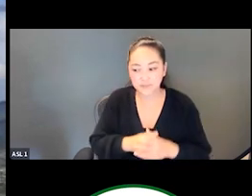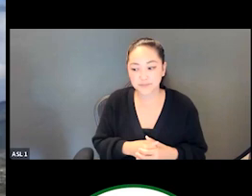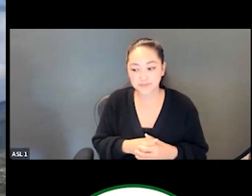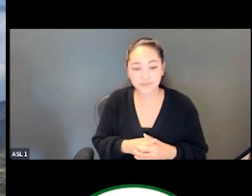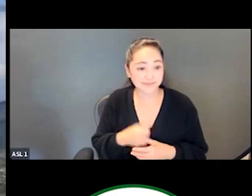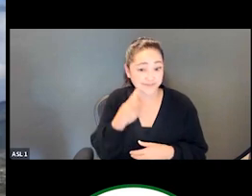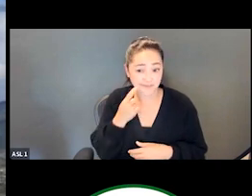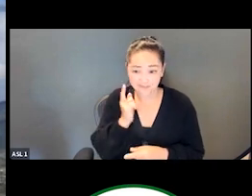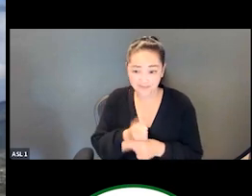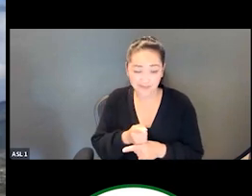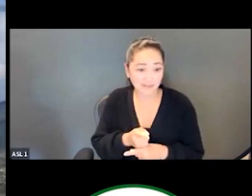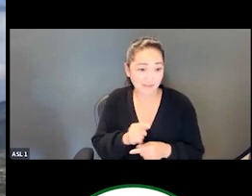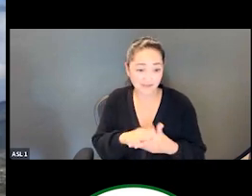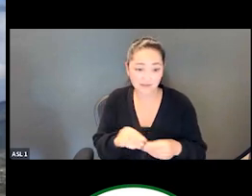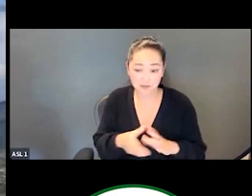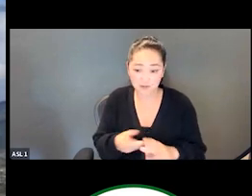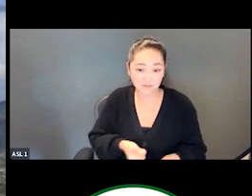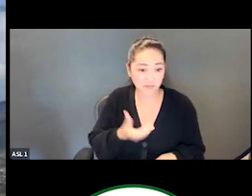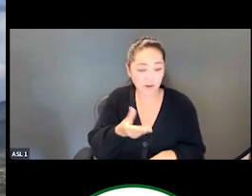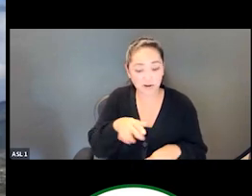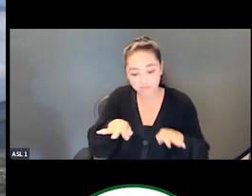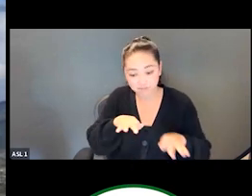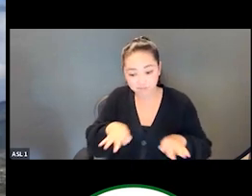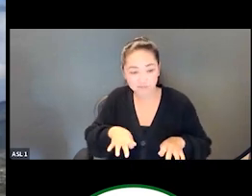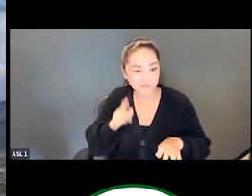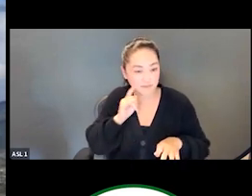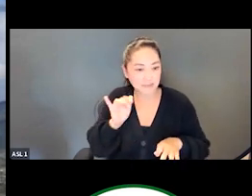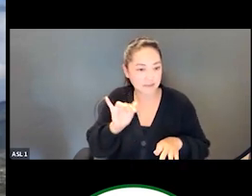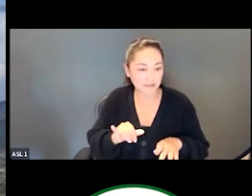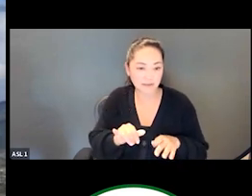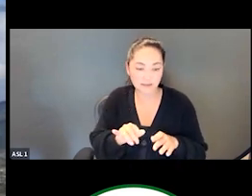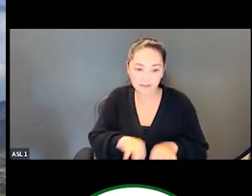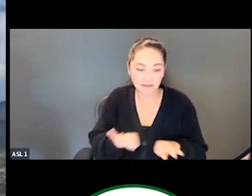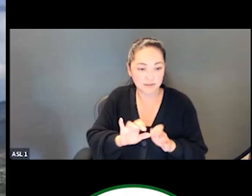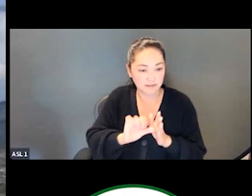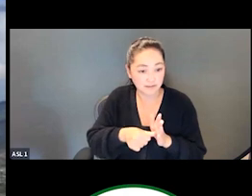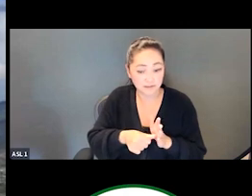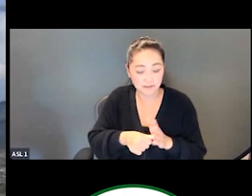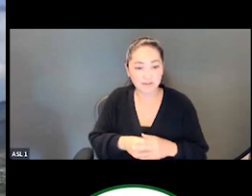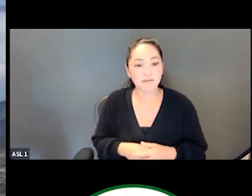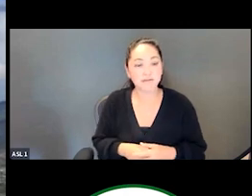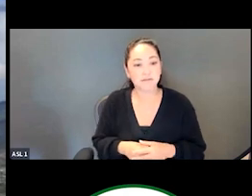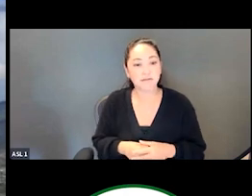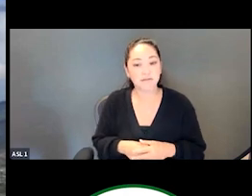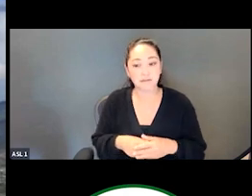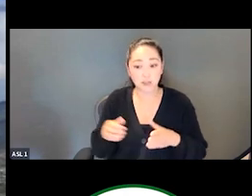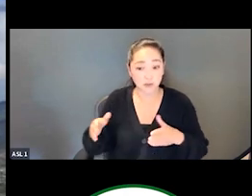And I think the key is, it just, is really essential to trails as well. And I think the key is, who's telling the story and what message are we getting from it's telling the story and what message are we getting from it because I think that who's telling the story and what